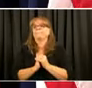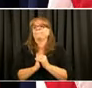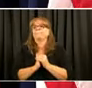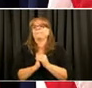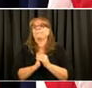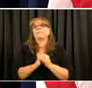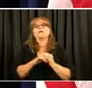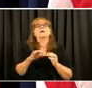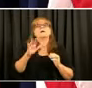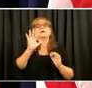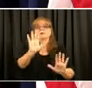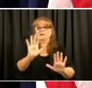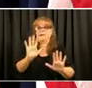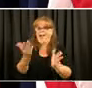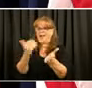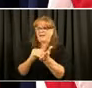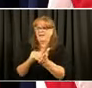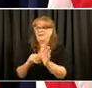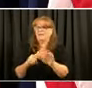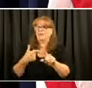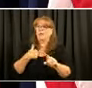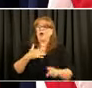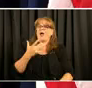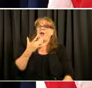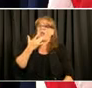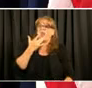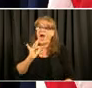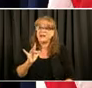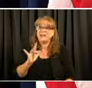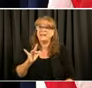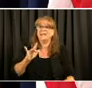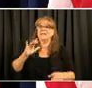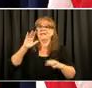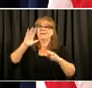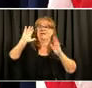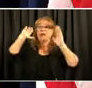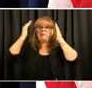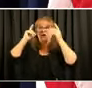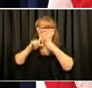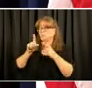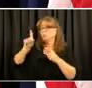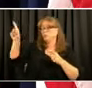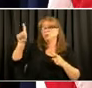friends in oregon uh and also in california with regard to the location of these fires